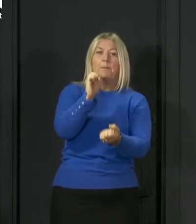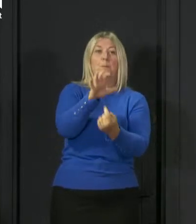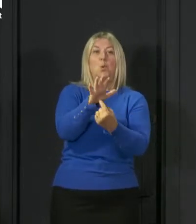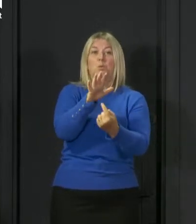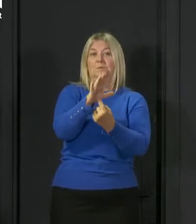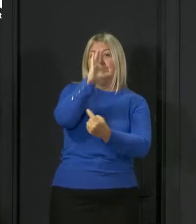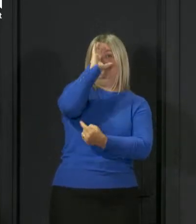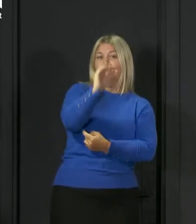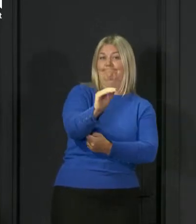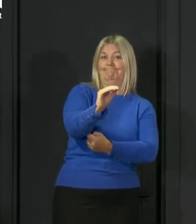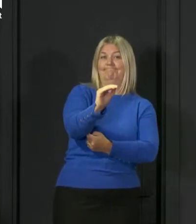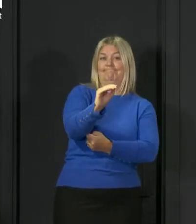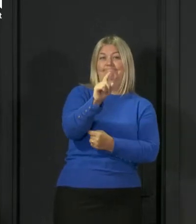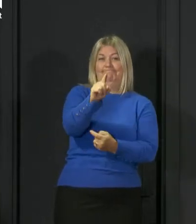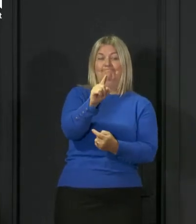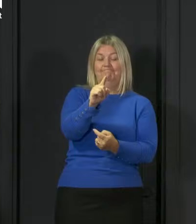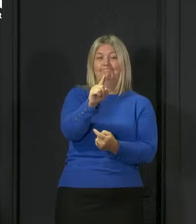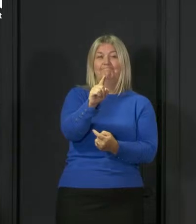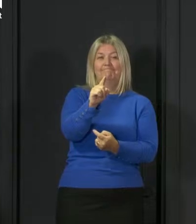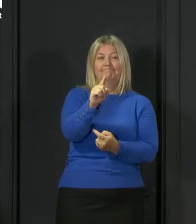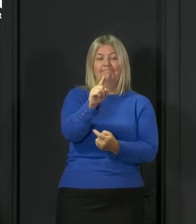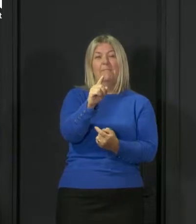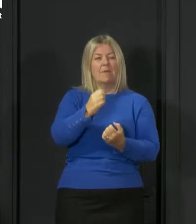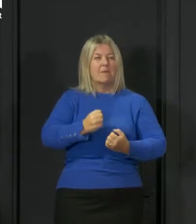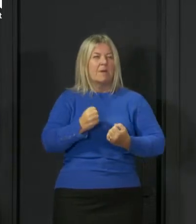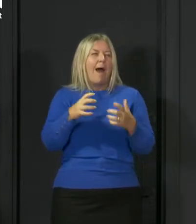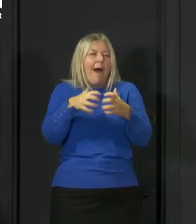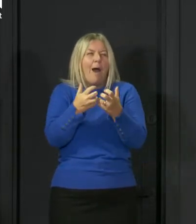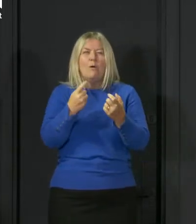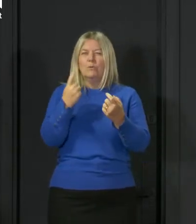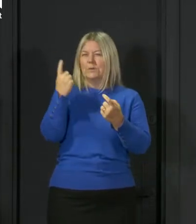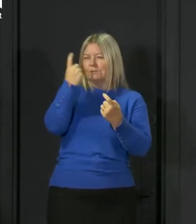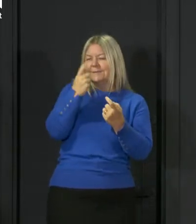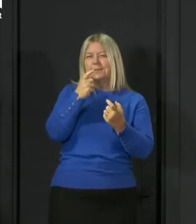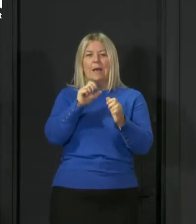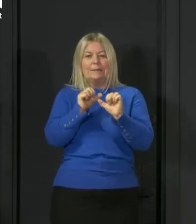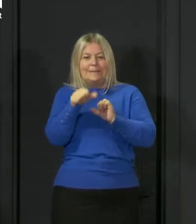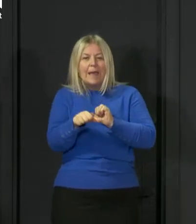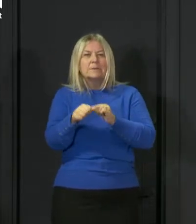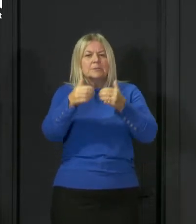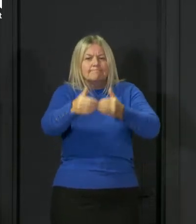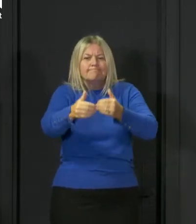and actually one of the key points in our consideration of next steps and the days to